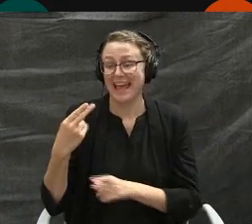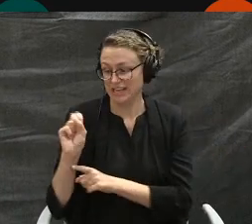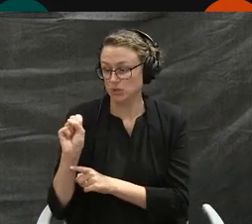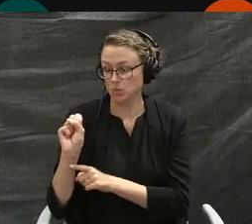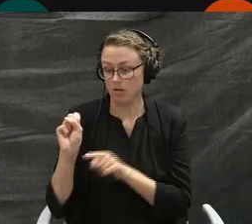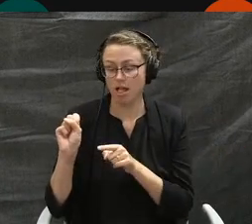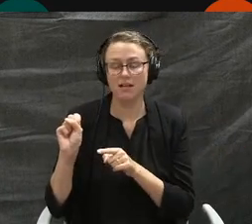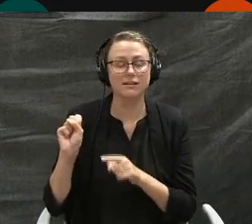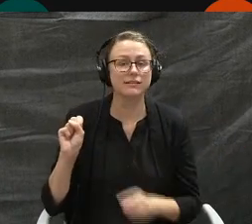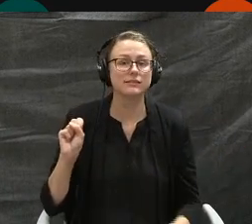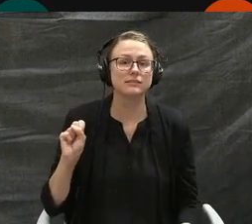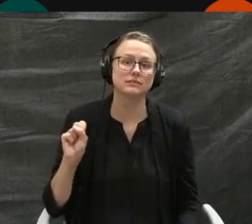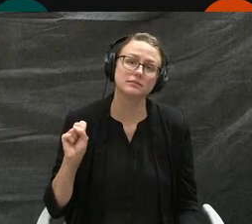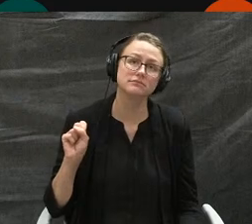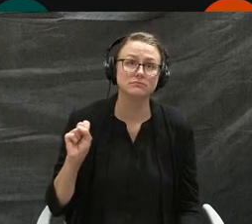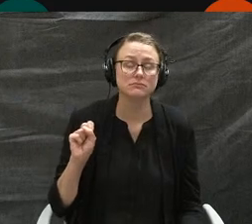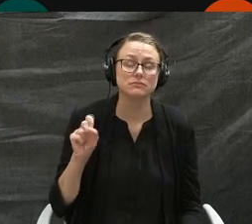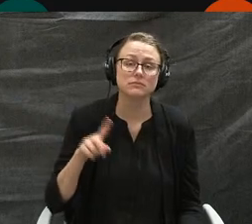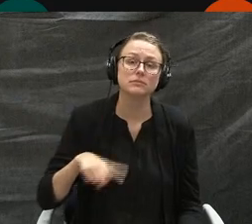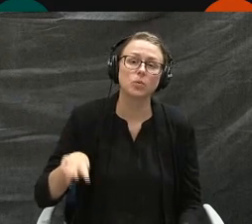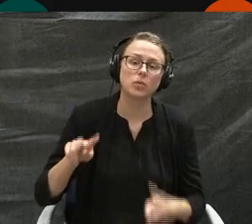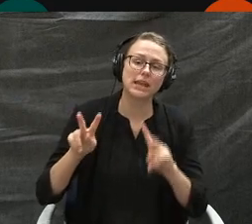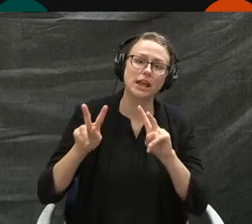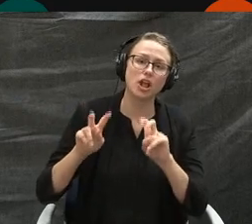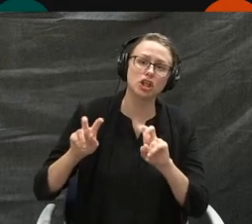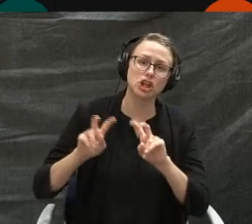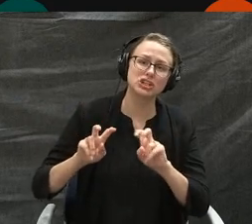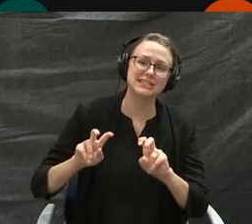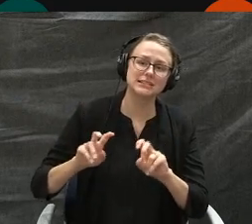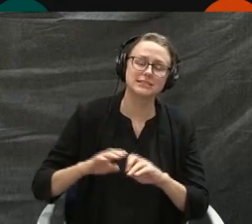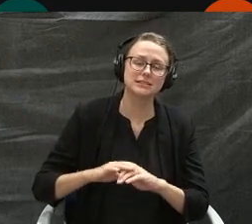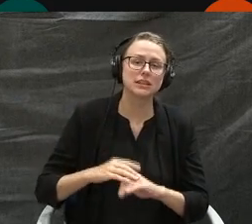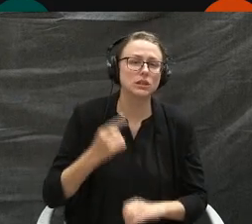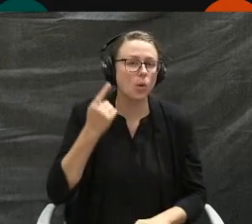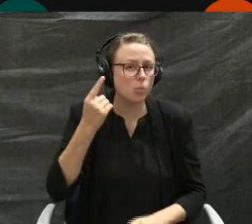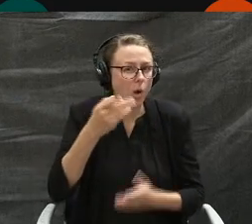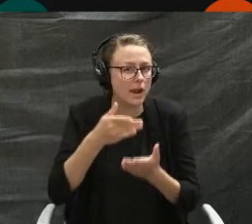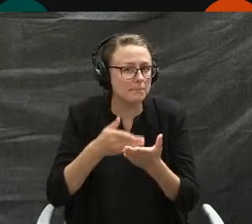really kind of looked at the the one piece that we felt was very